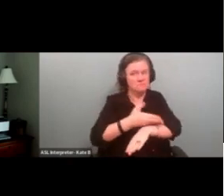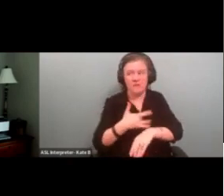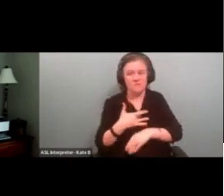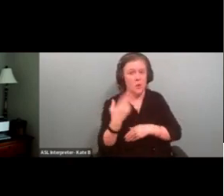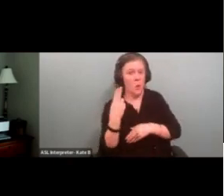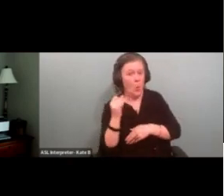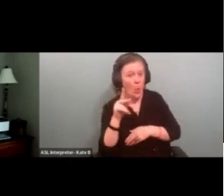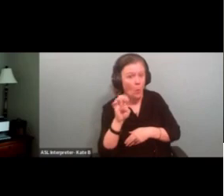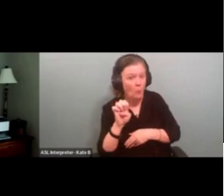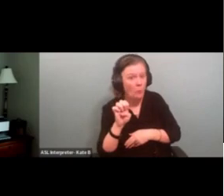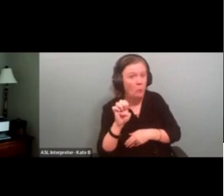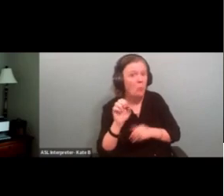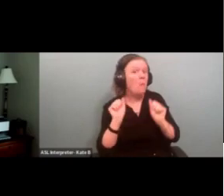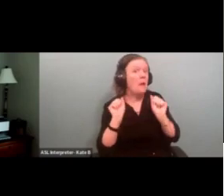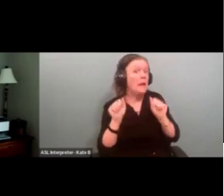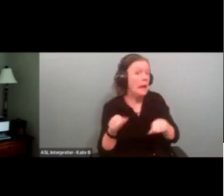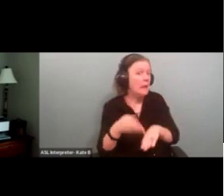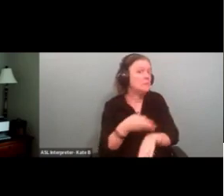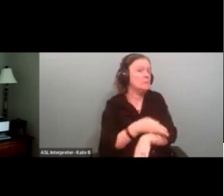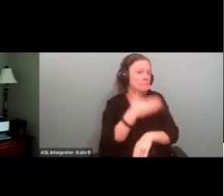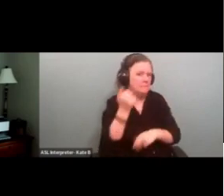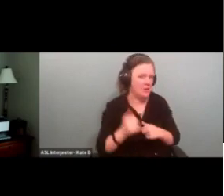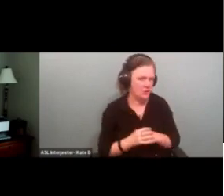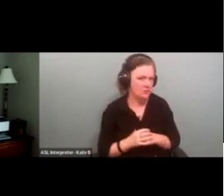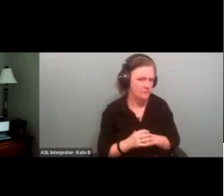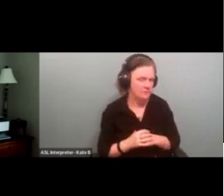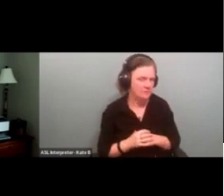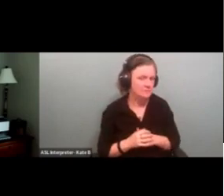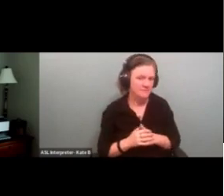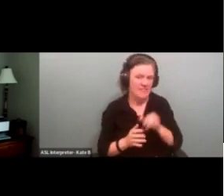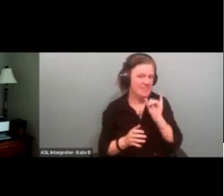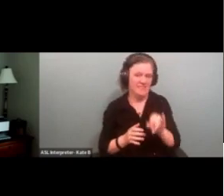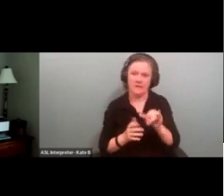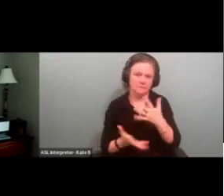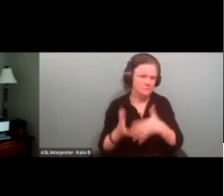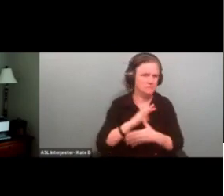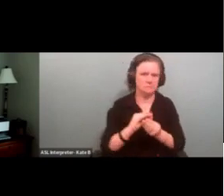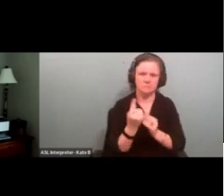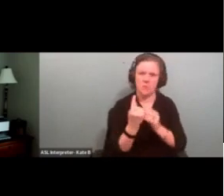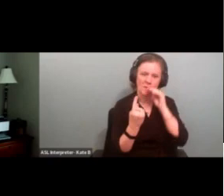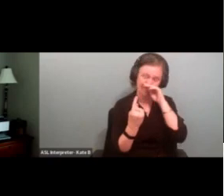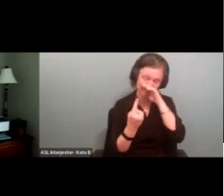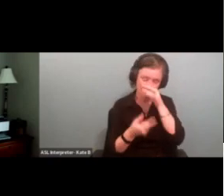that things can be better. That is so so important. And that